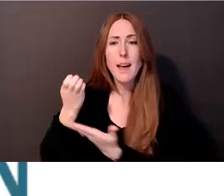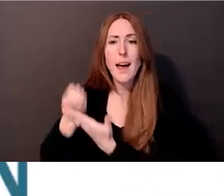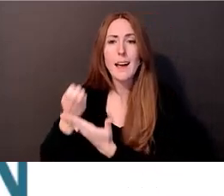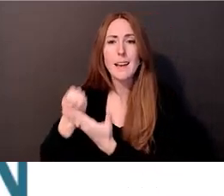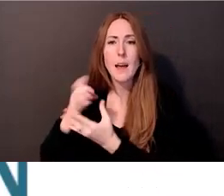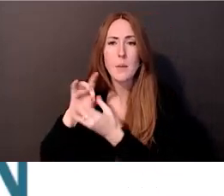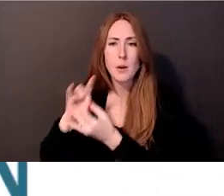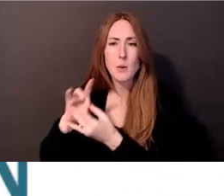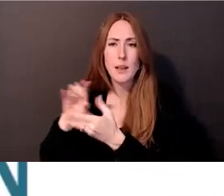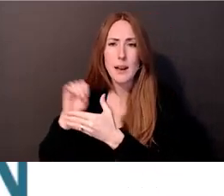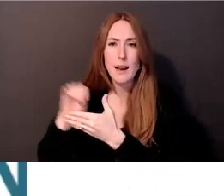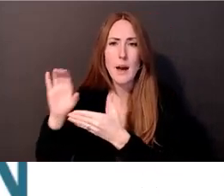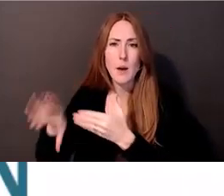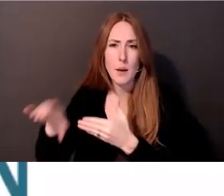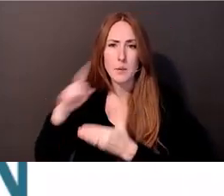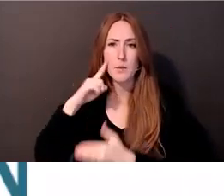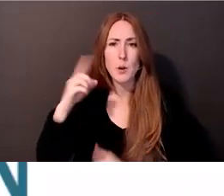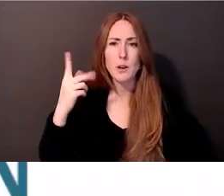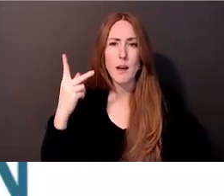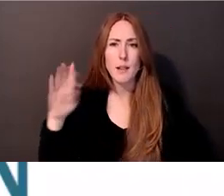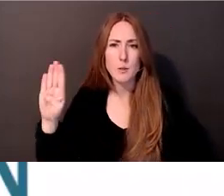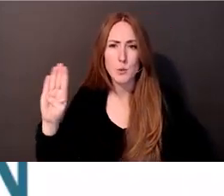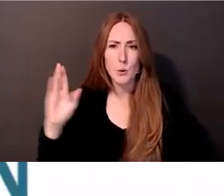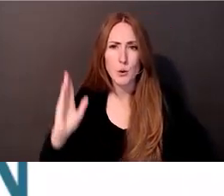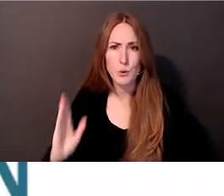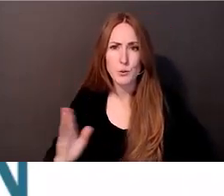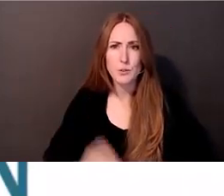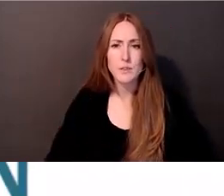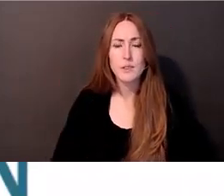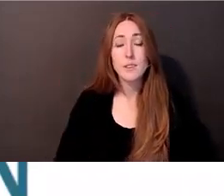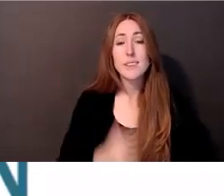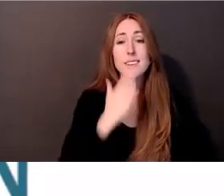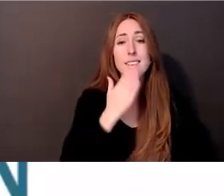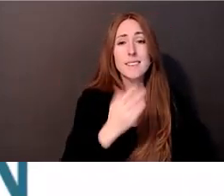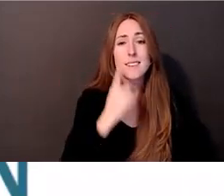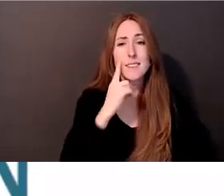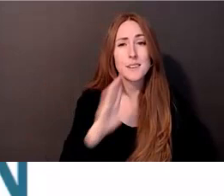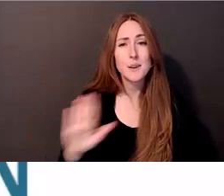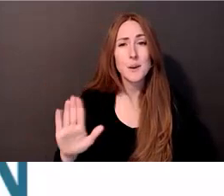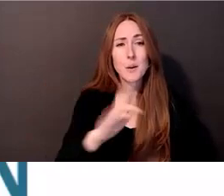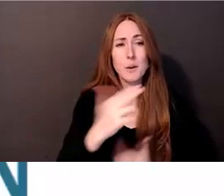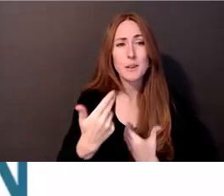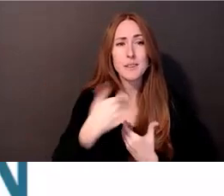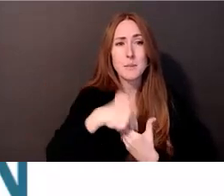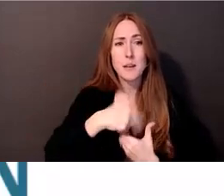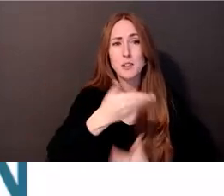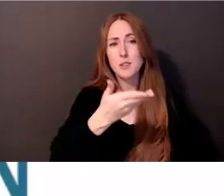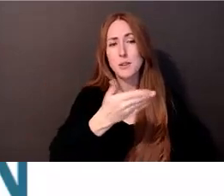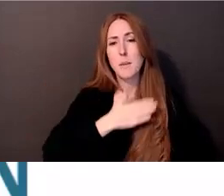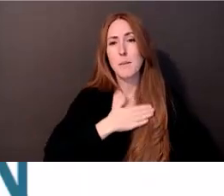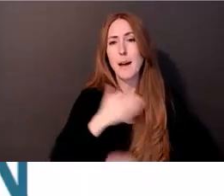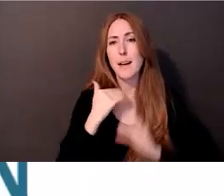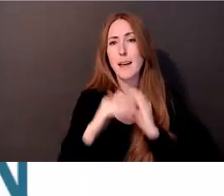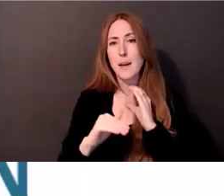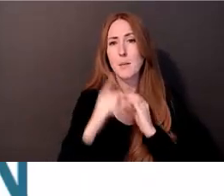And thank you so much for your participation. And this is my email for any questions later on.